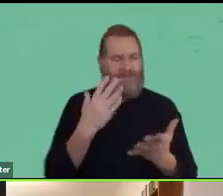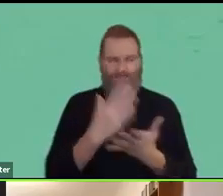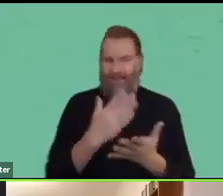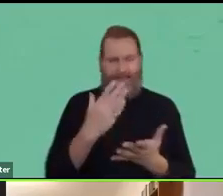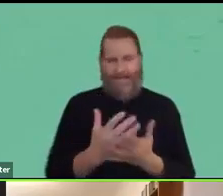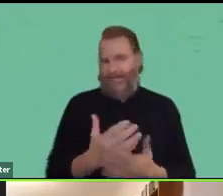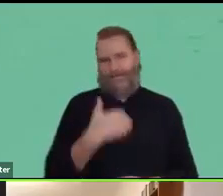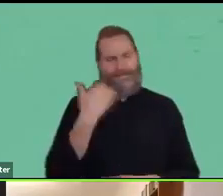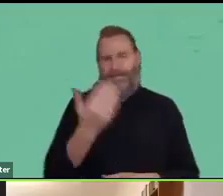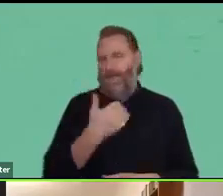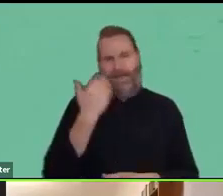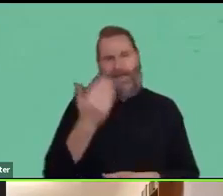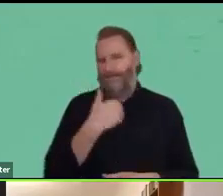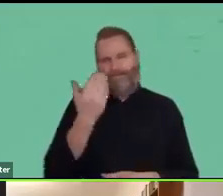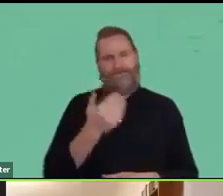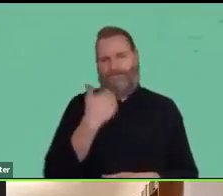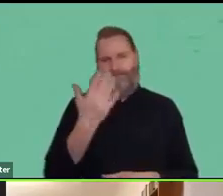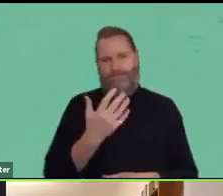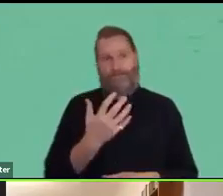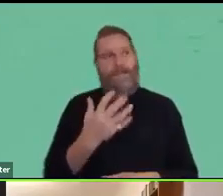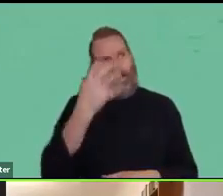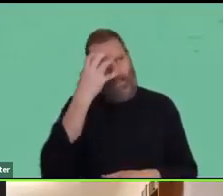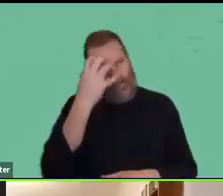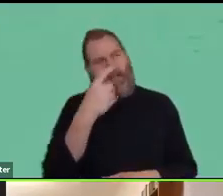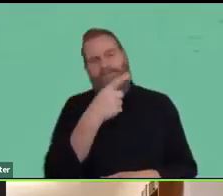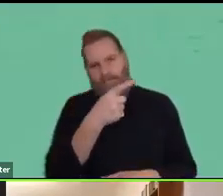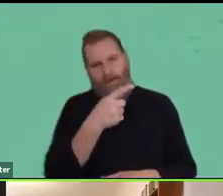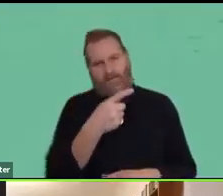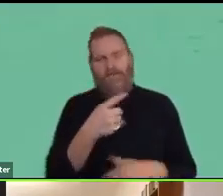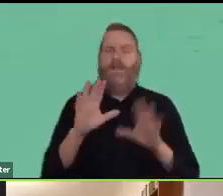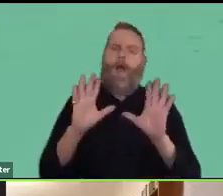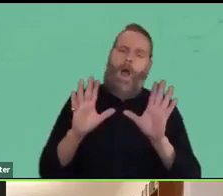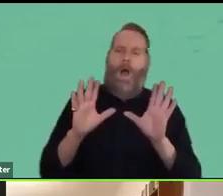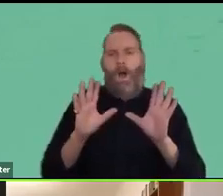that I think the government felt politically it had to make it look like they were doing something